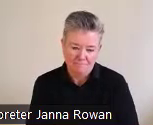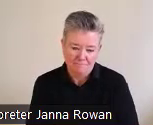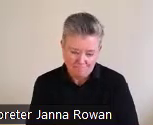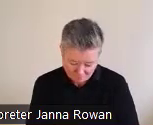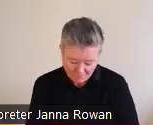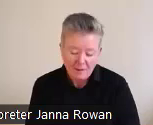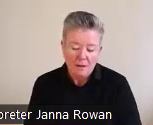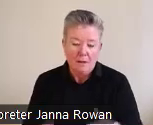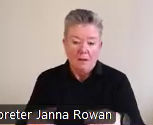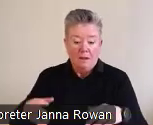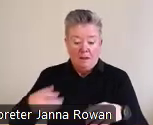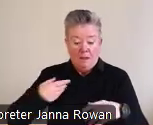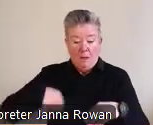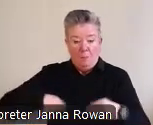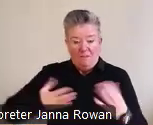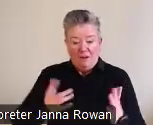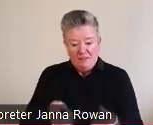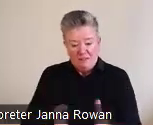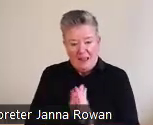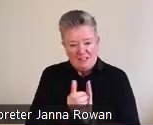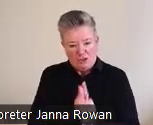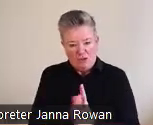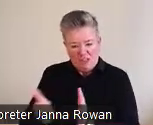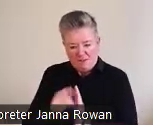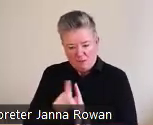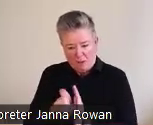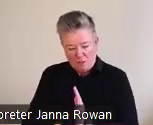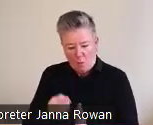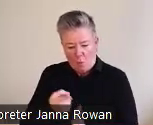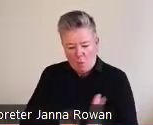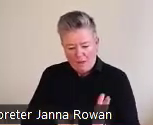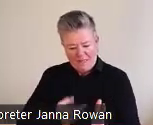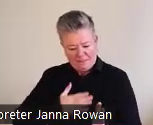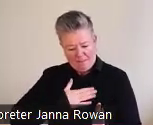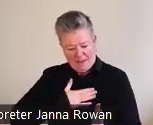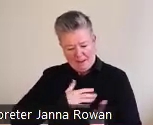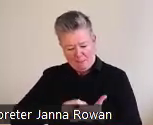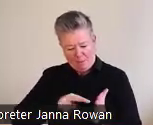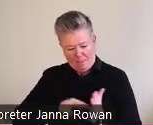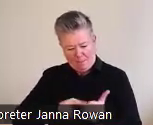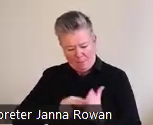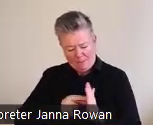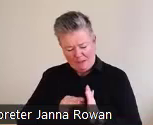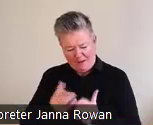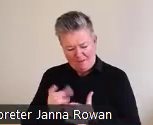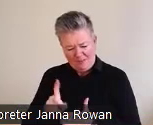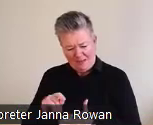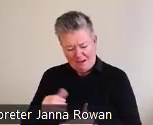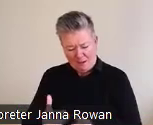As providers, we must ask ourselves the question, what is the purpose of our data collection?